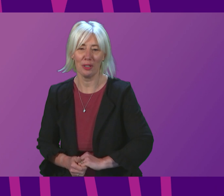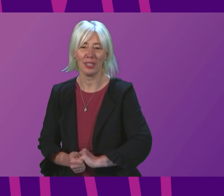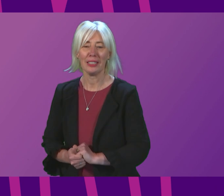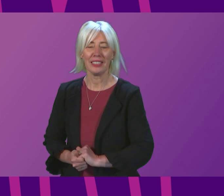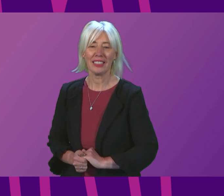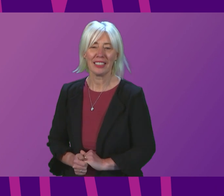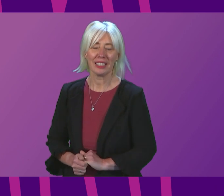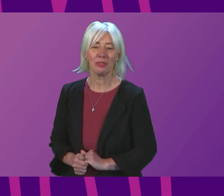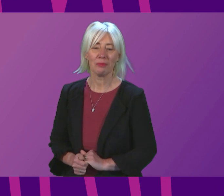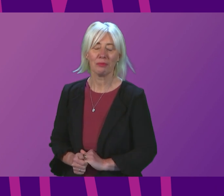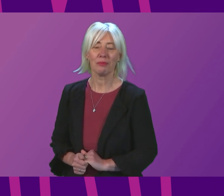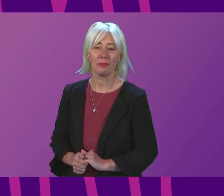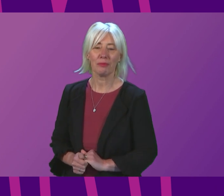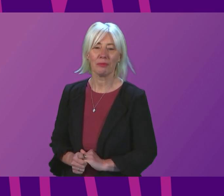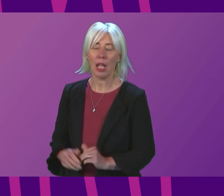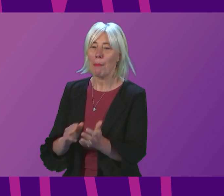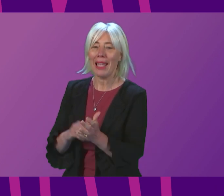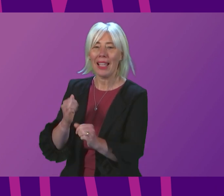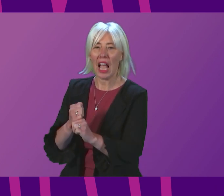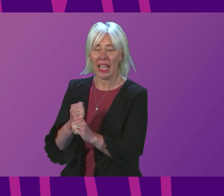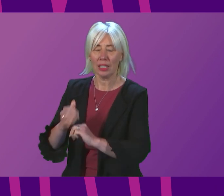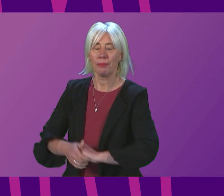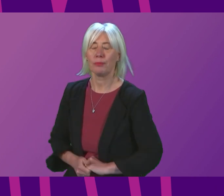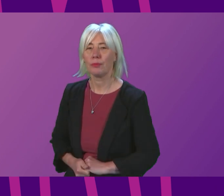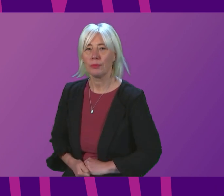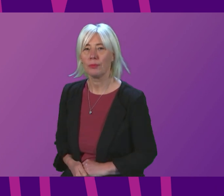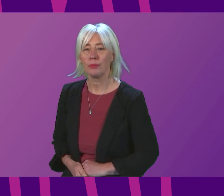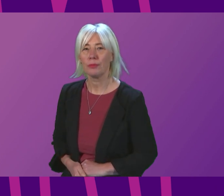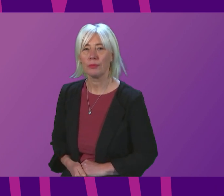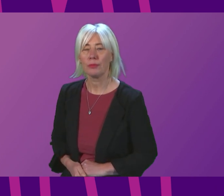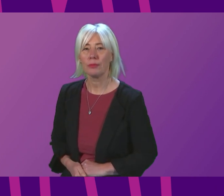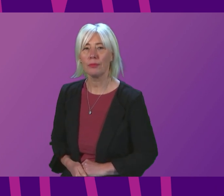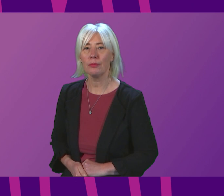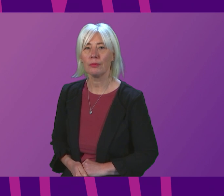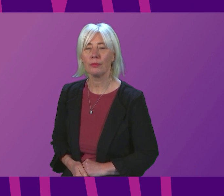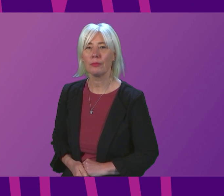Is your card in, Ms Gallacher?